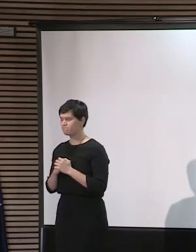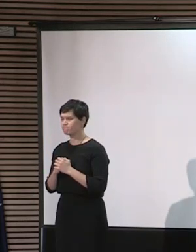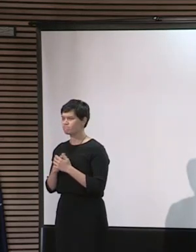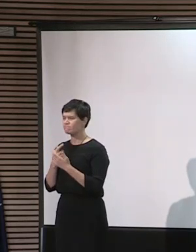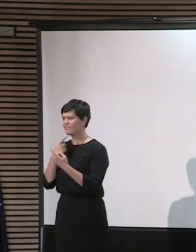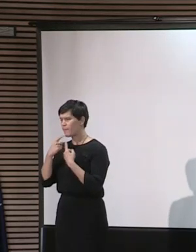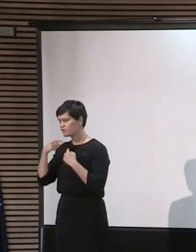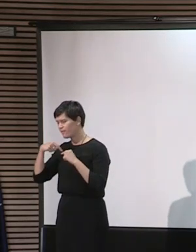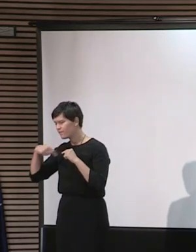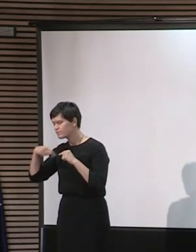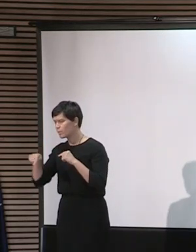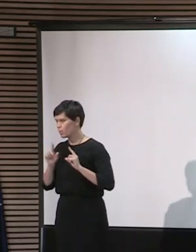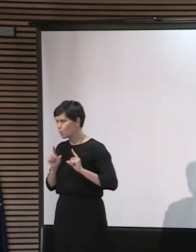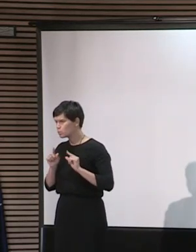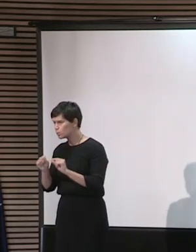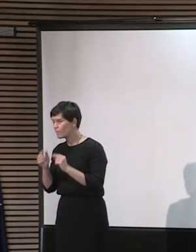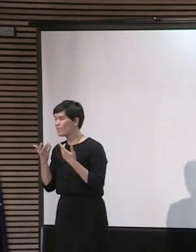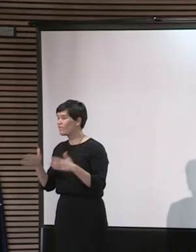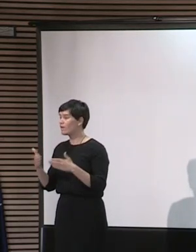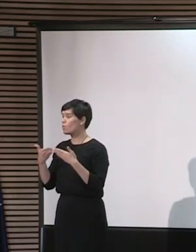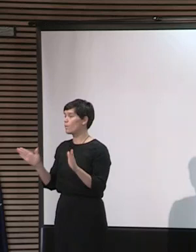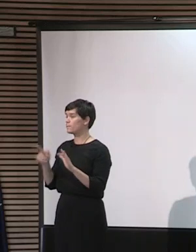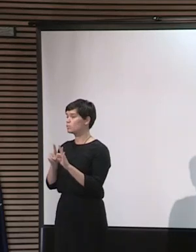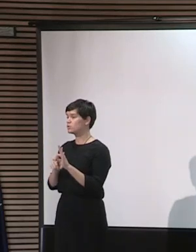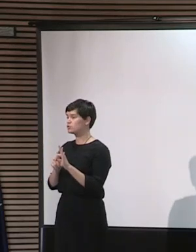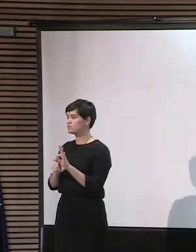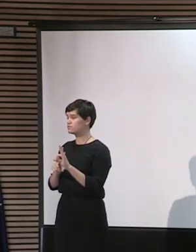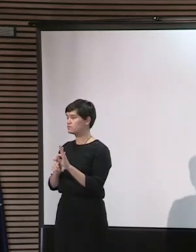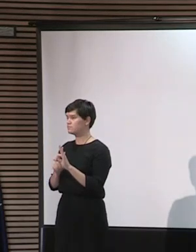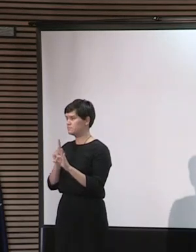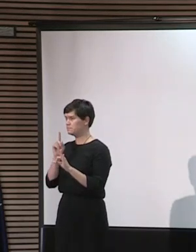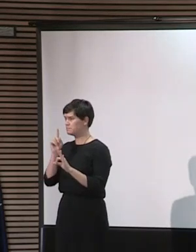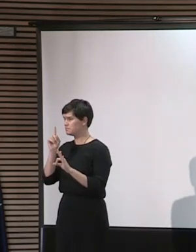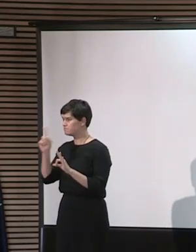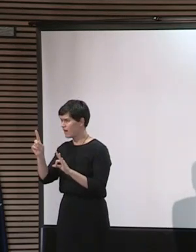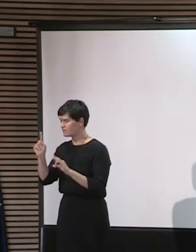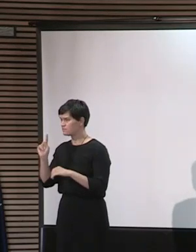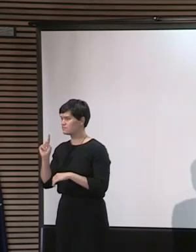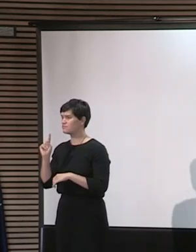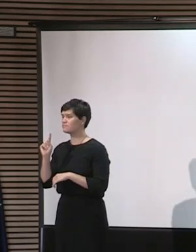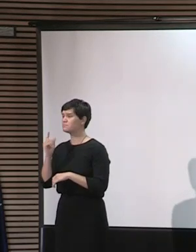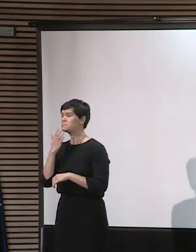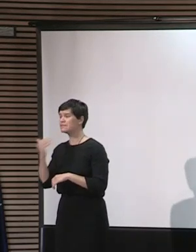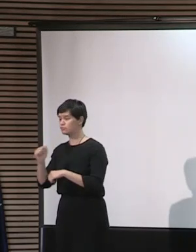koutou katoa. Good afternoon. I'm do a brief headline a few announcements for the week and